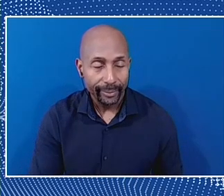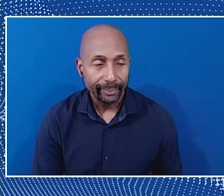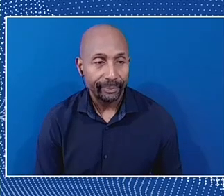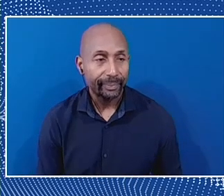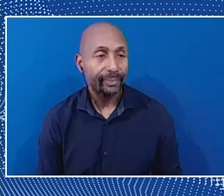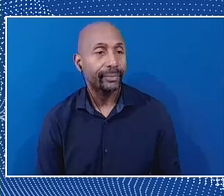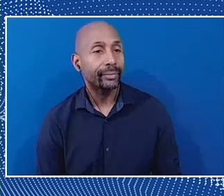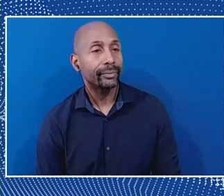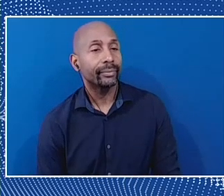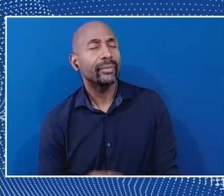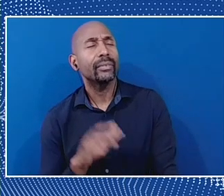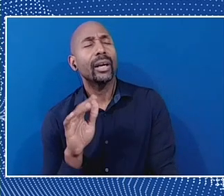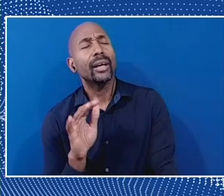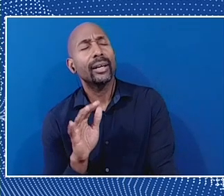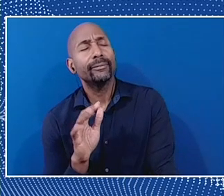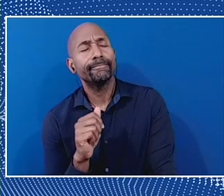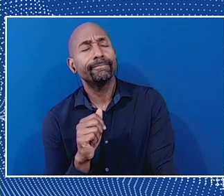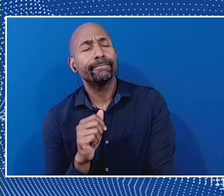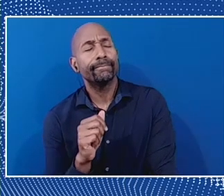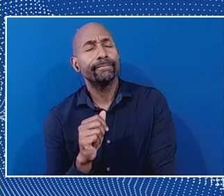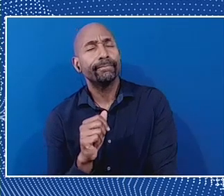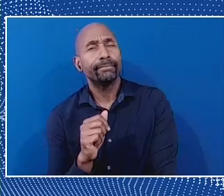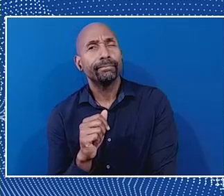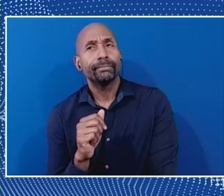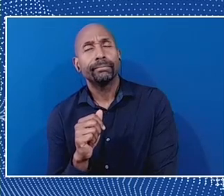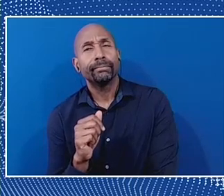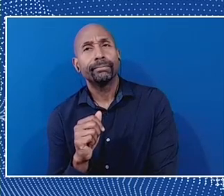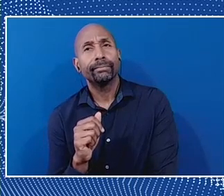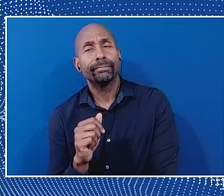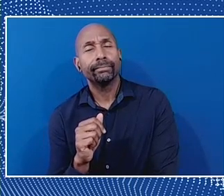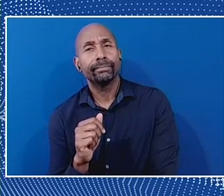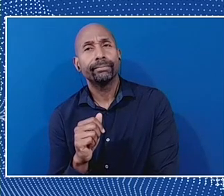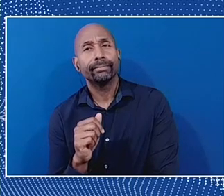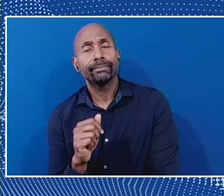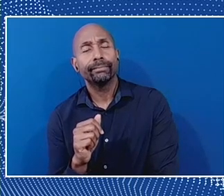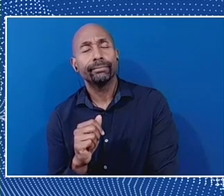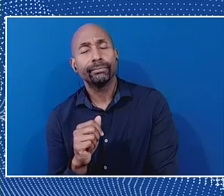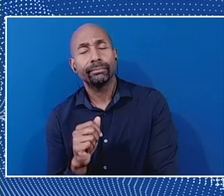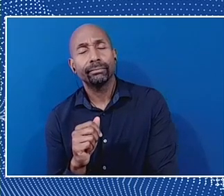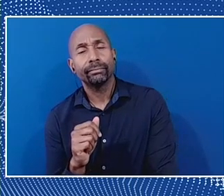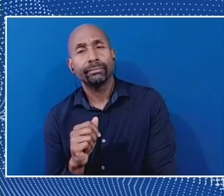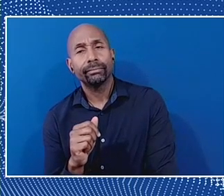This is kind of connecting back to this question of borrower's ability to fully